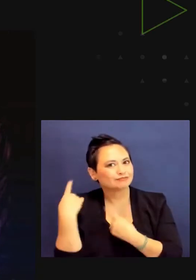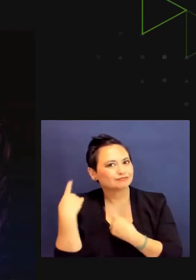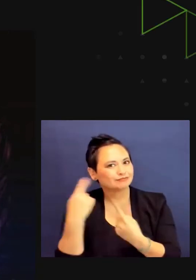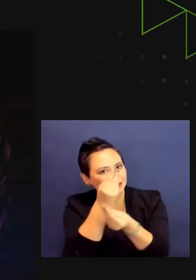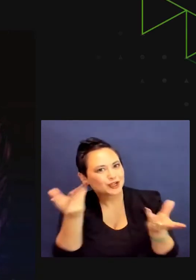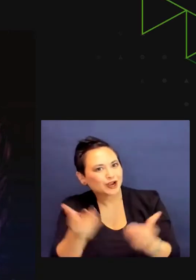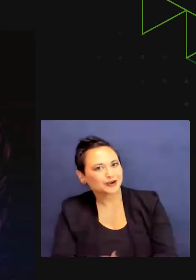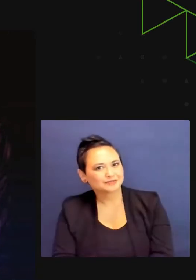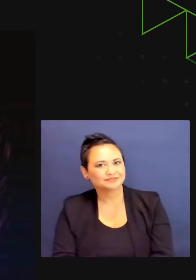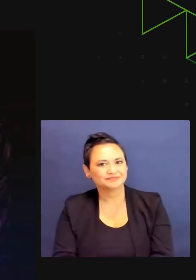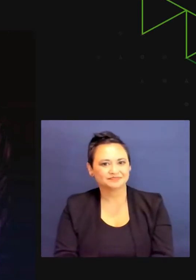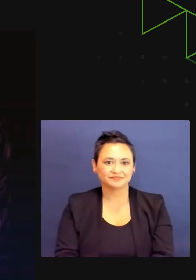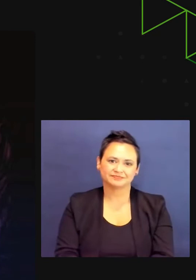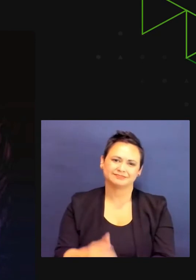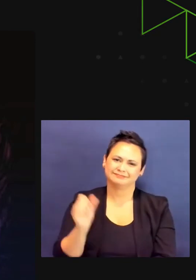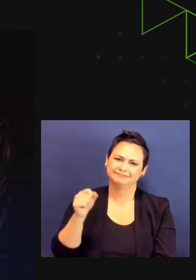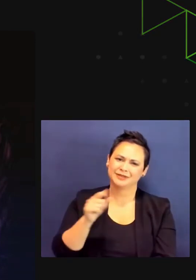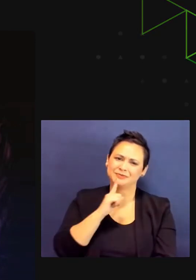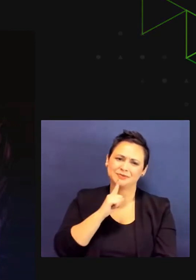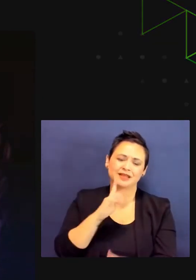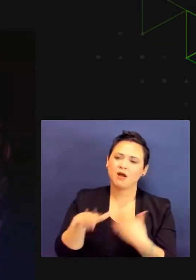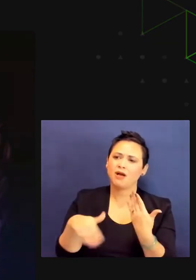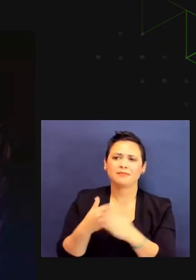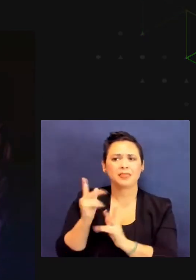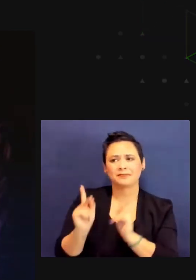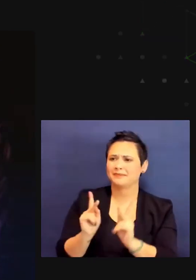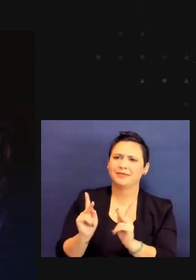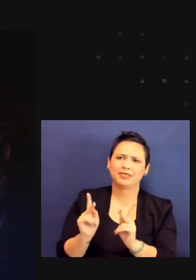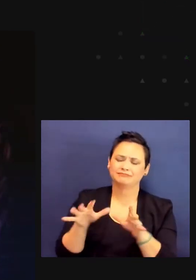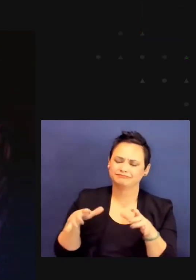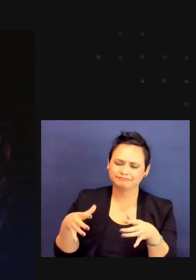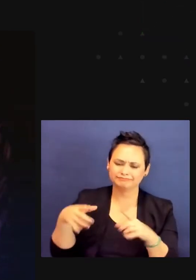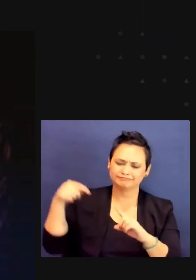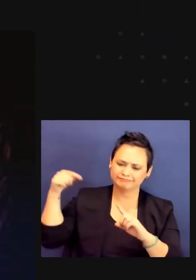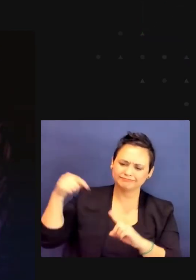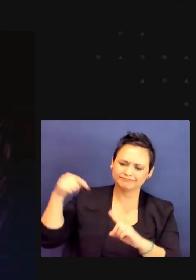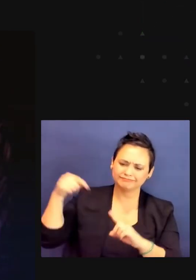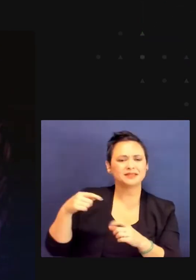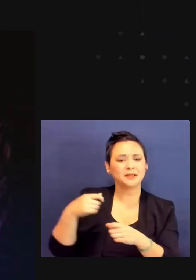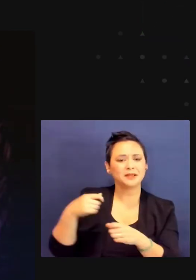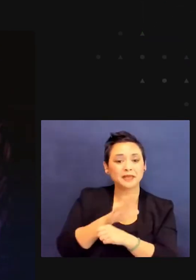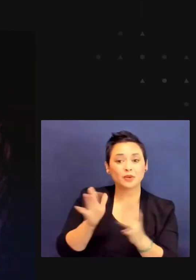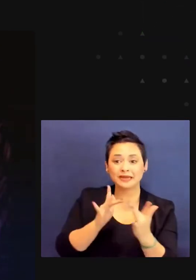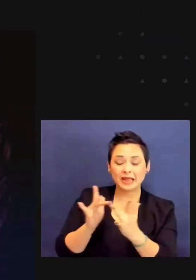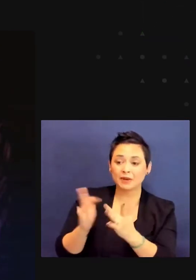Make your network, bring your network along with you. The people that you're working alongside of today